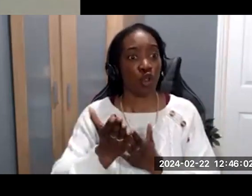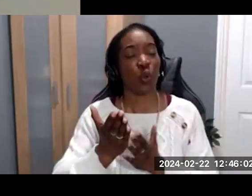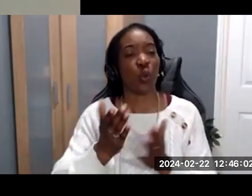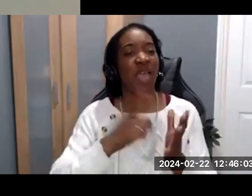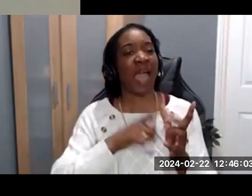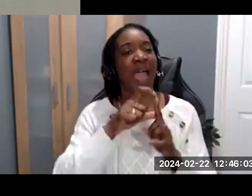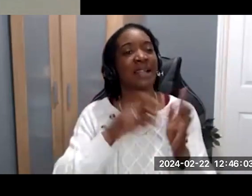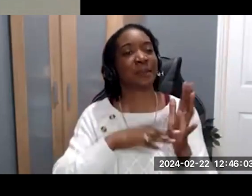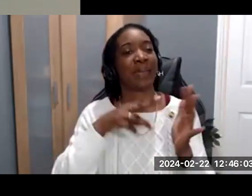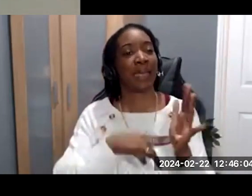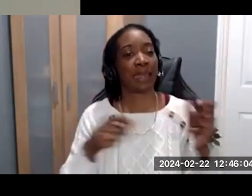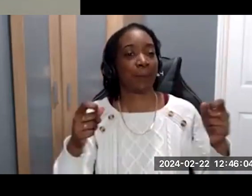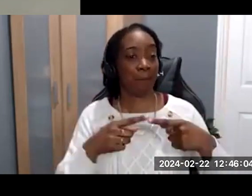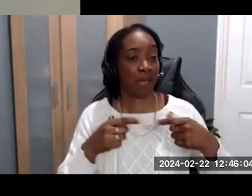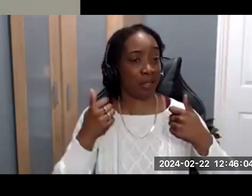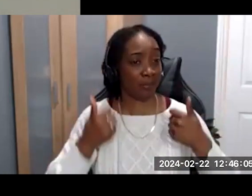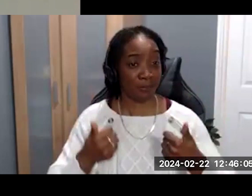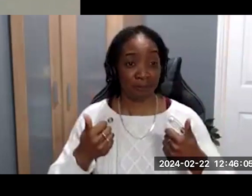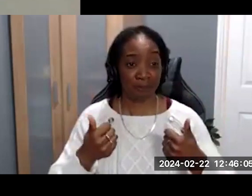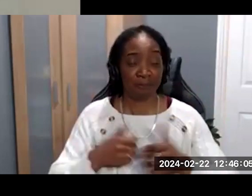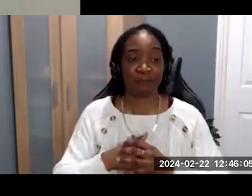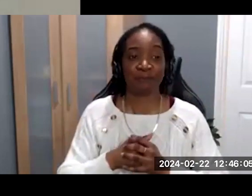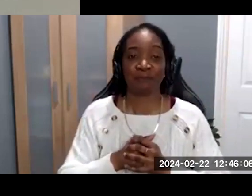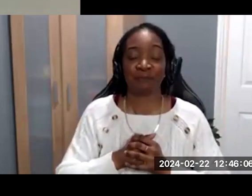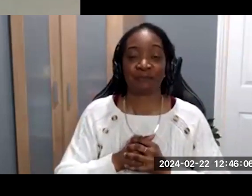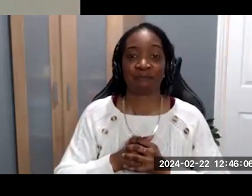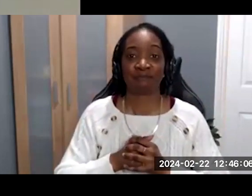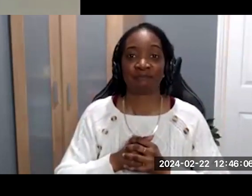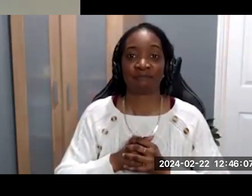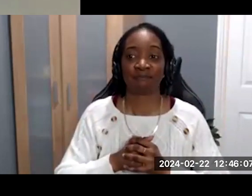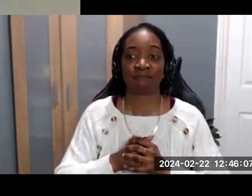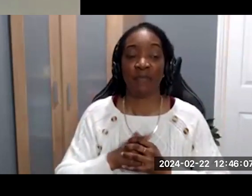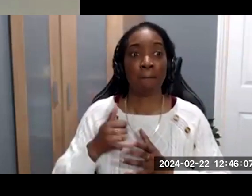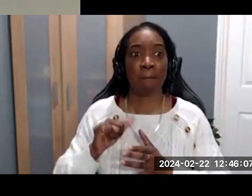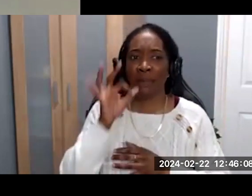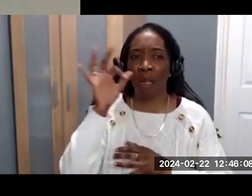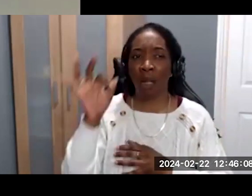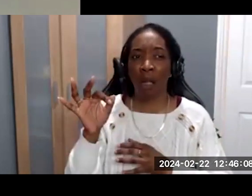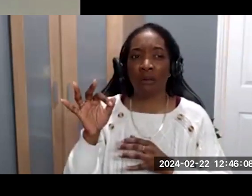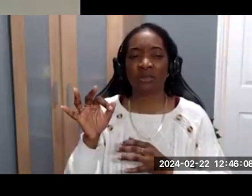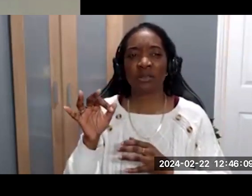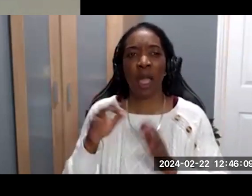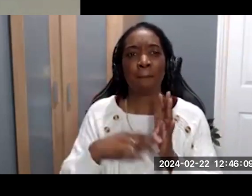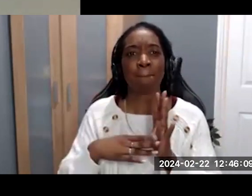stopgap dance company email address uh which I might ask Mo who is uh brilliantly Monique